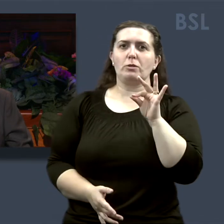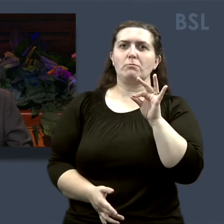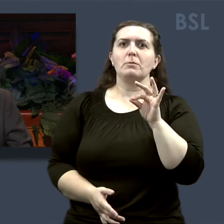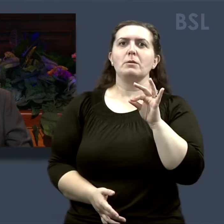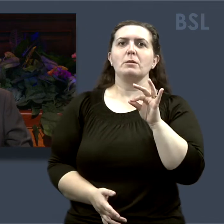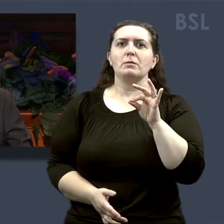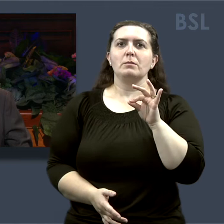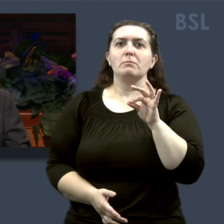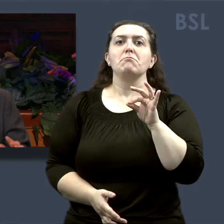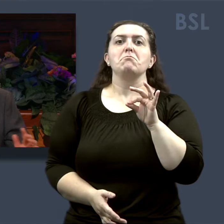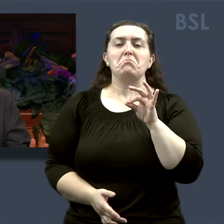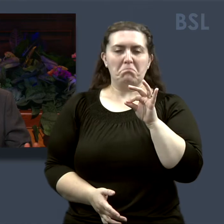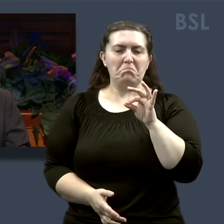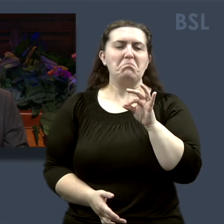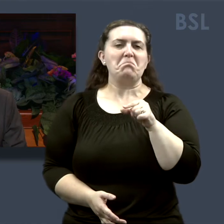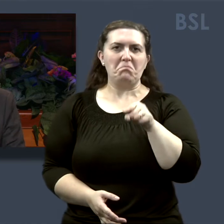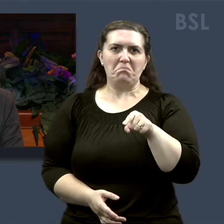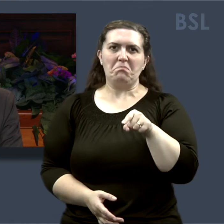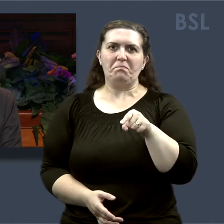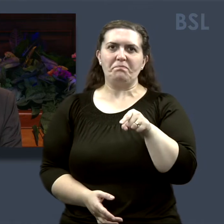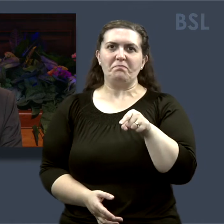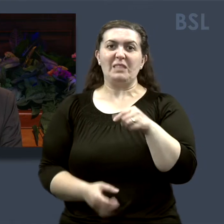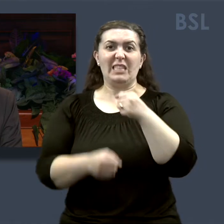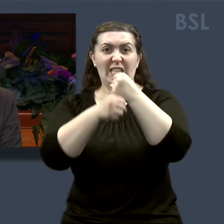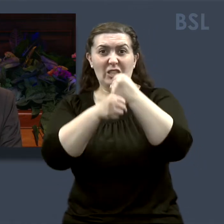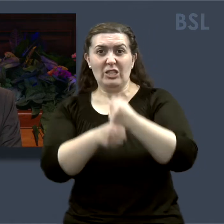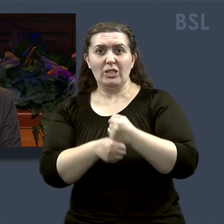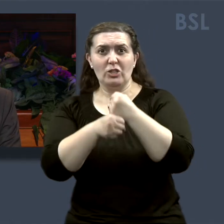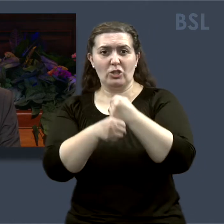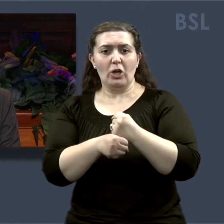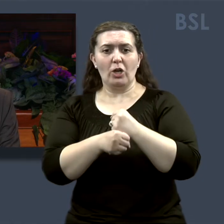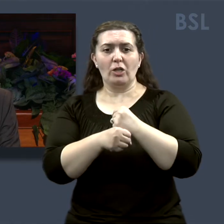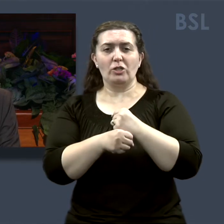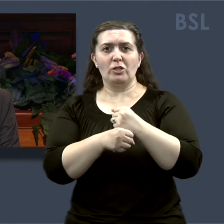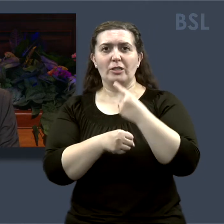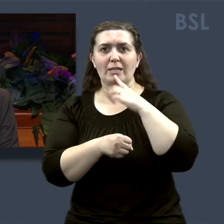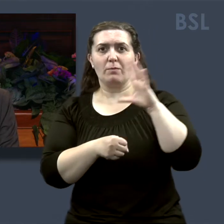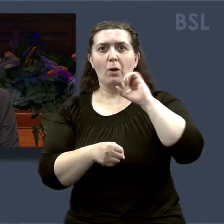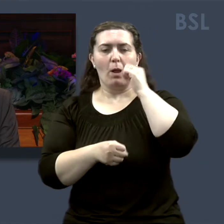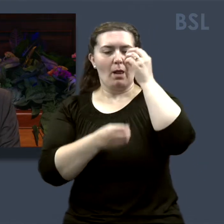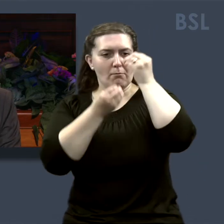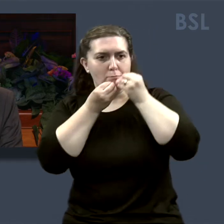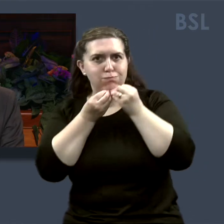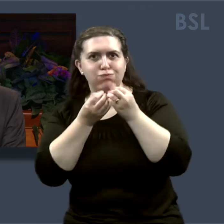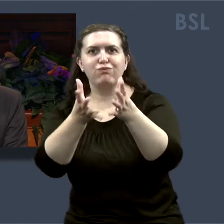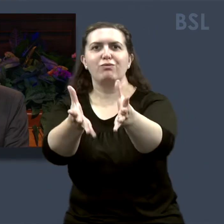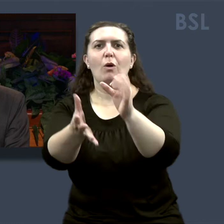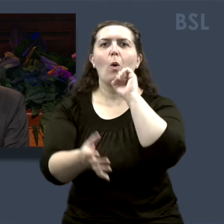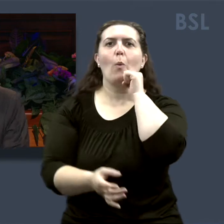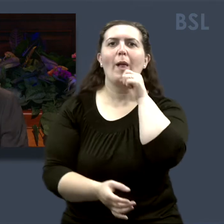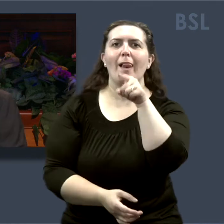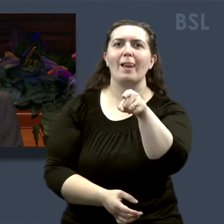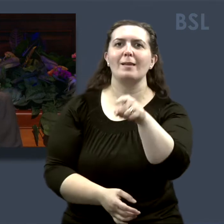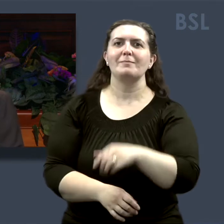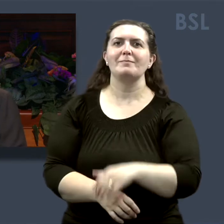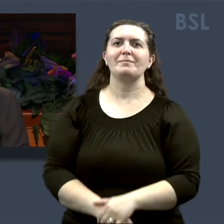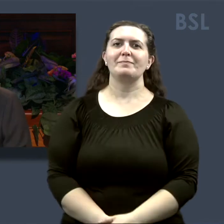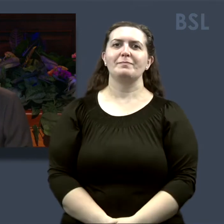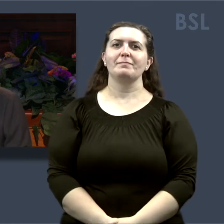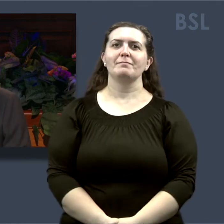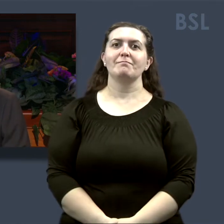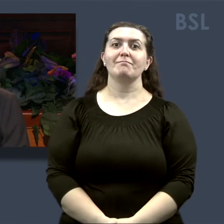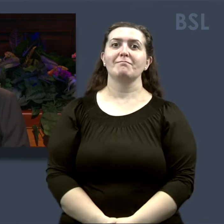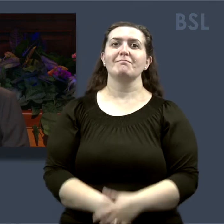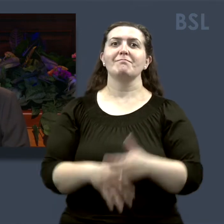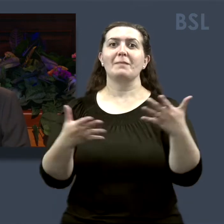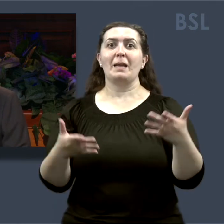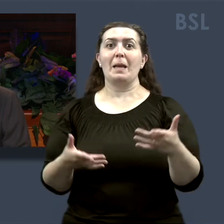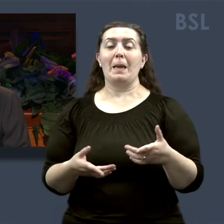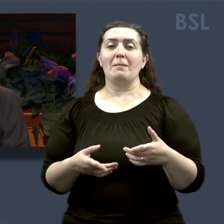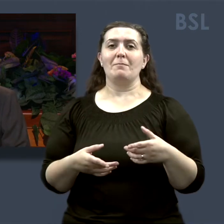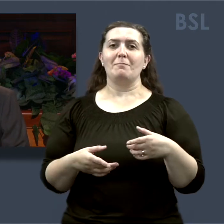and the whole history of the Church will flood into your mind.”